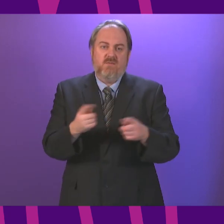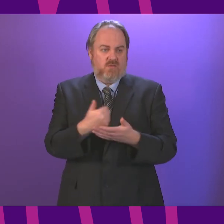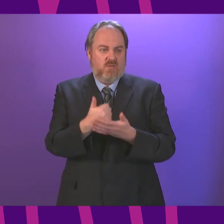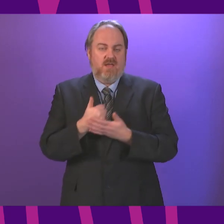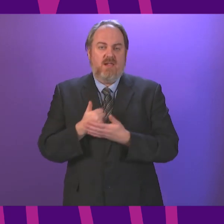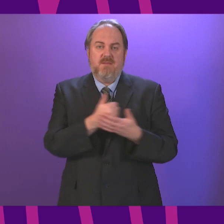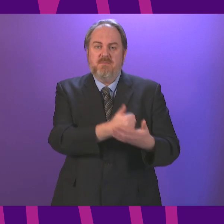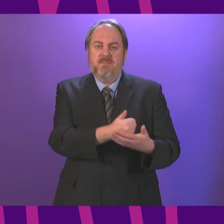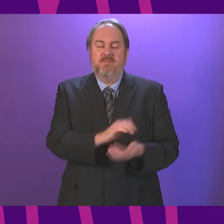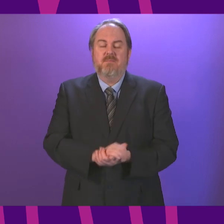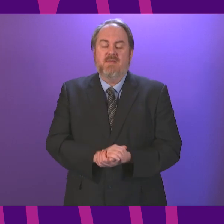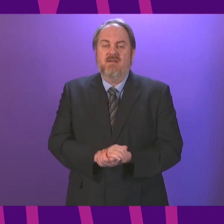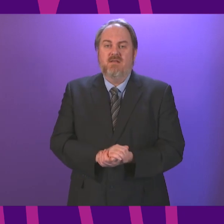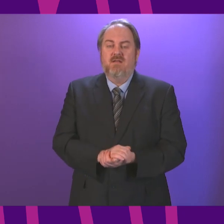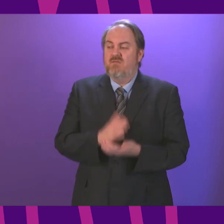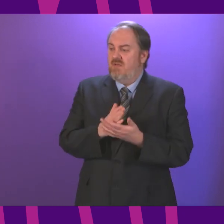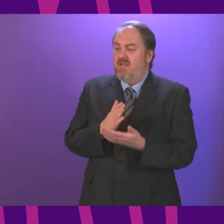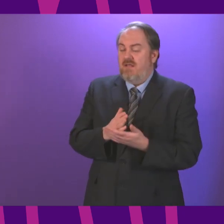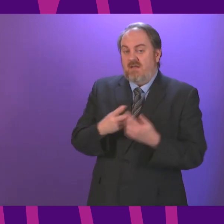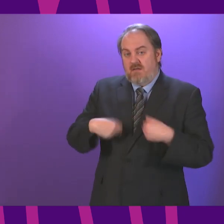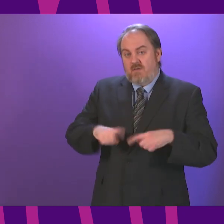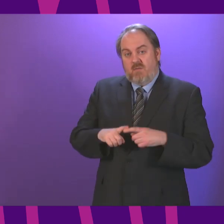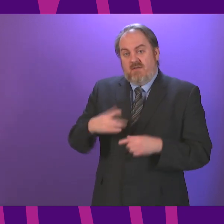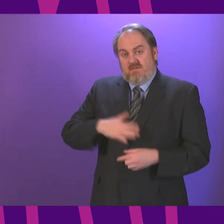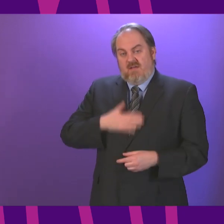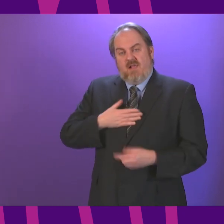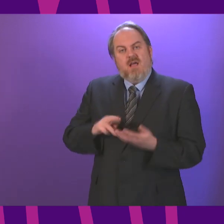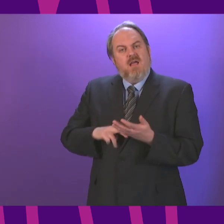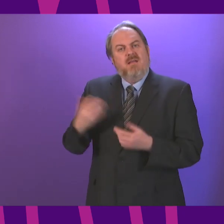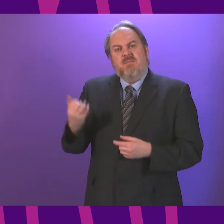Does the First Minister agree that all unpaid carers should register